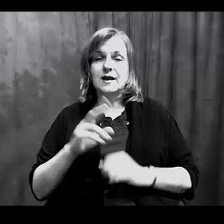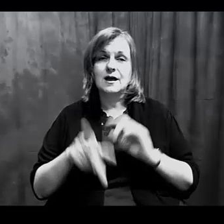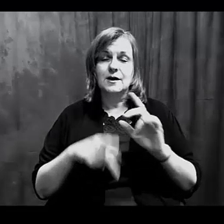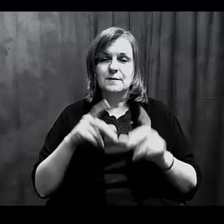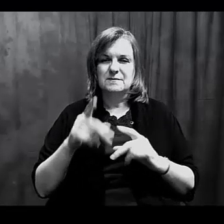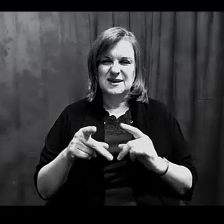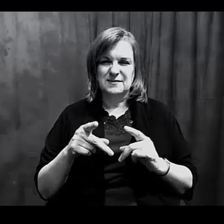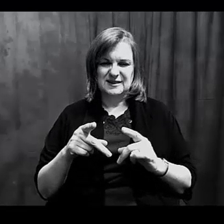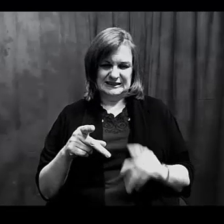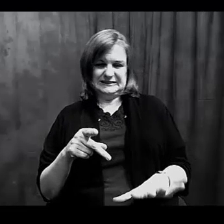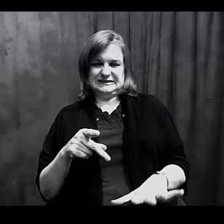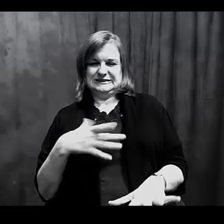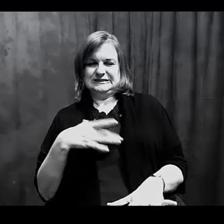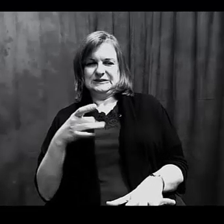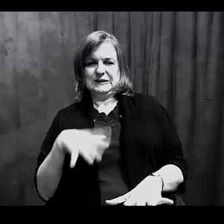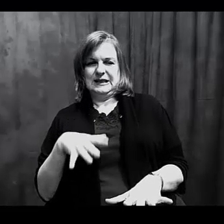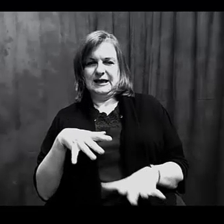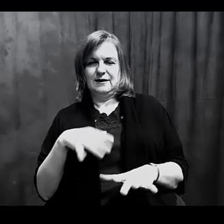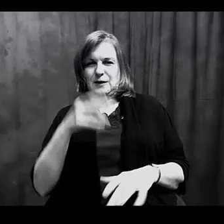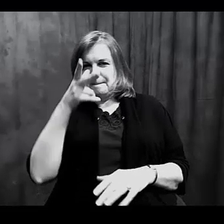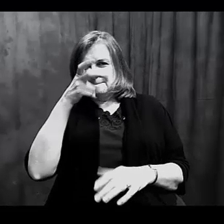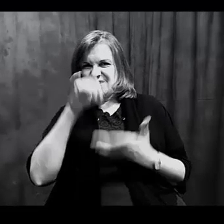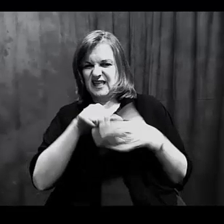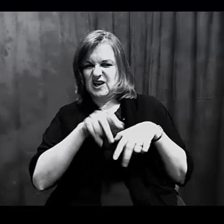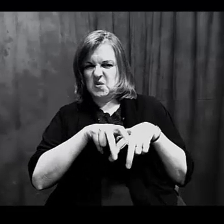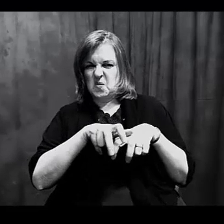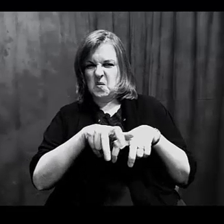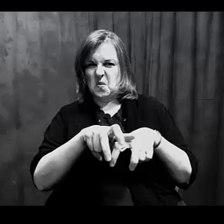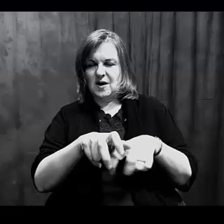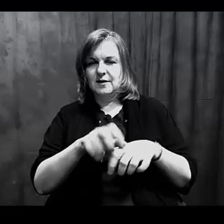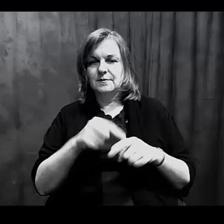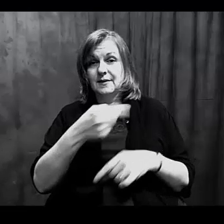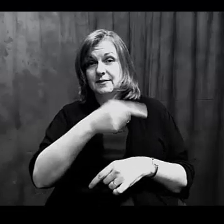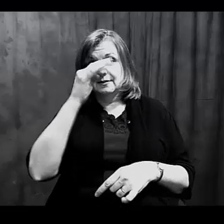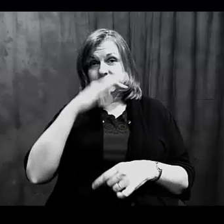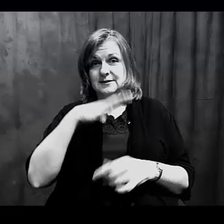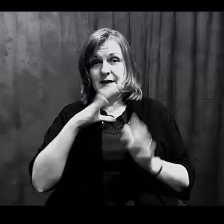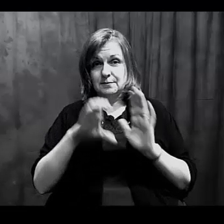as being two legs [pairs] per segment